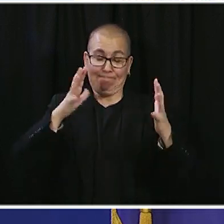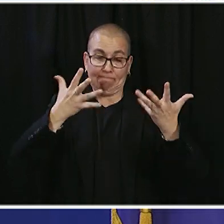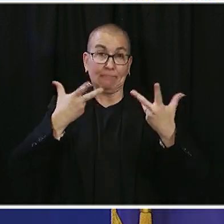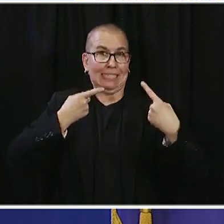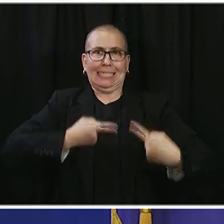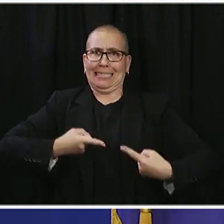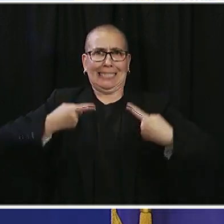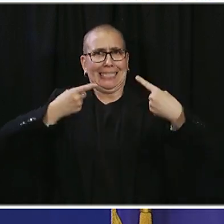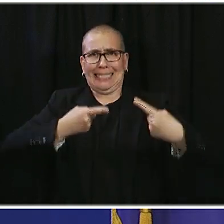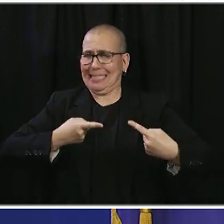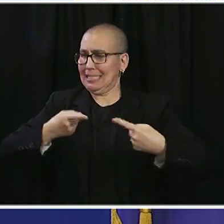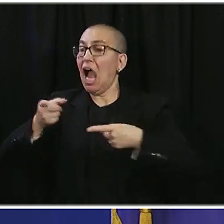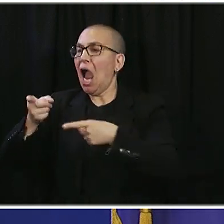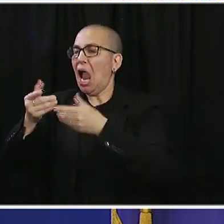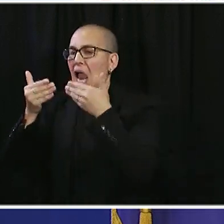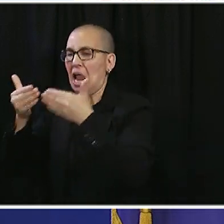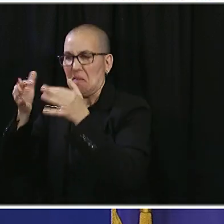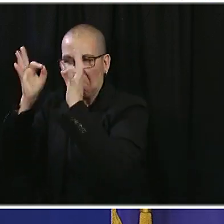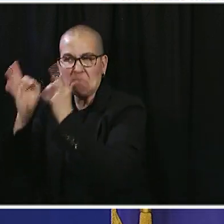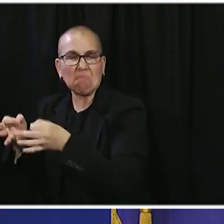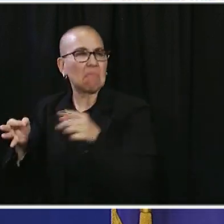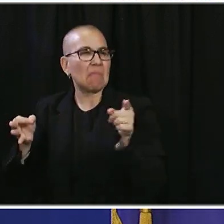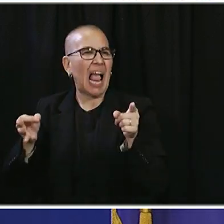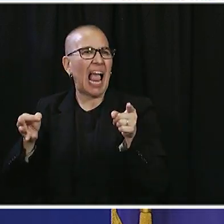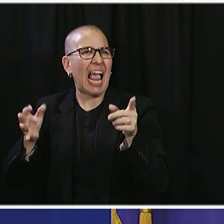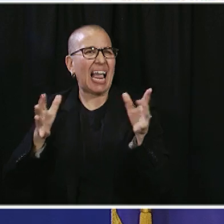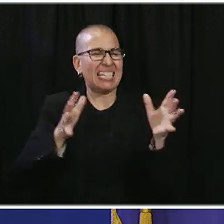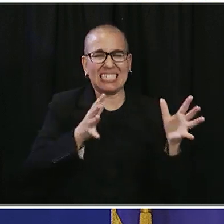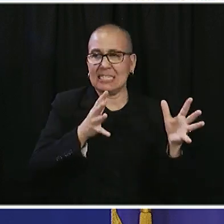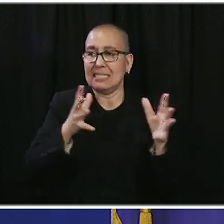ONE, THAT WE STRUGGLE ON SOME OF THESE. AND THERE IS NOT A PERFECT ANSWER.